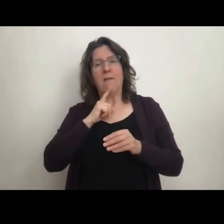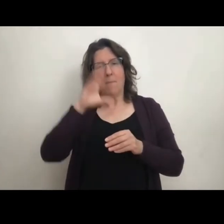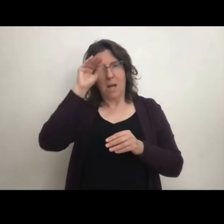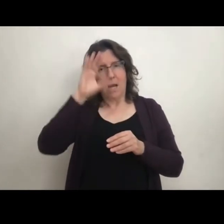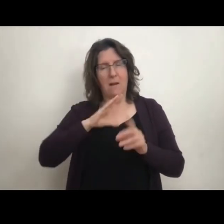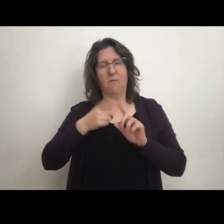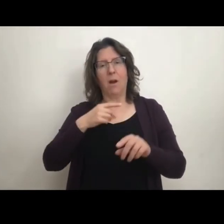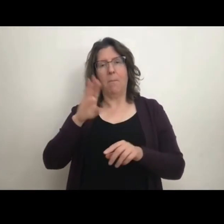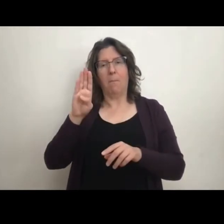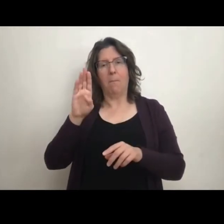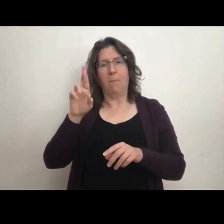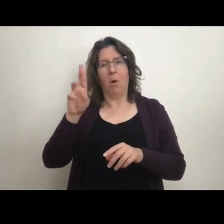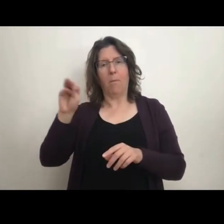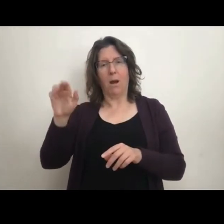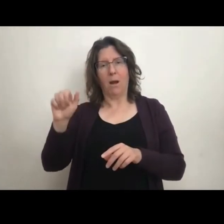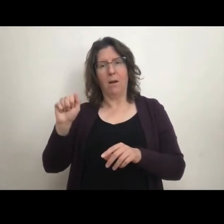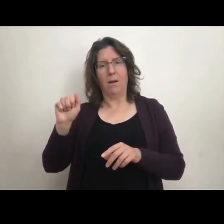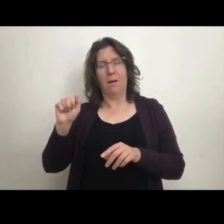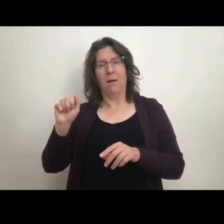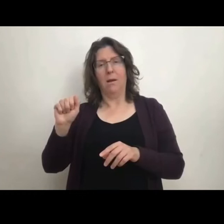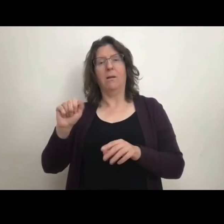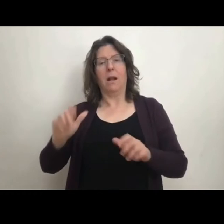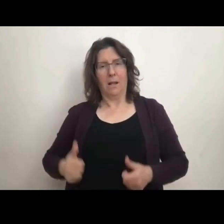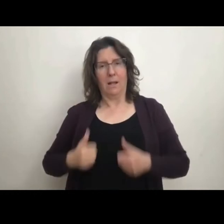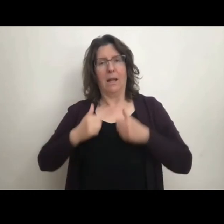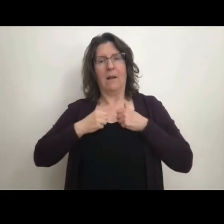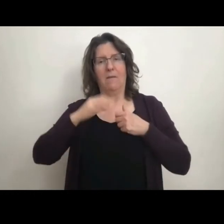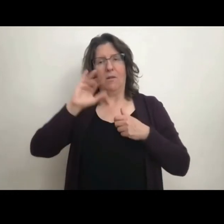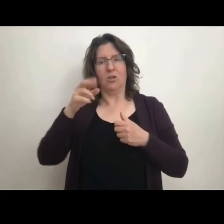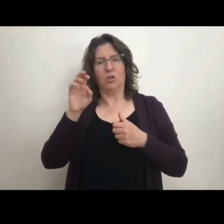It's a story about a deaf man from Burma,